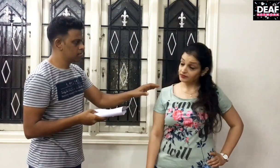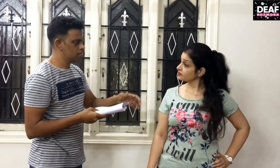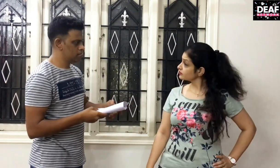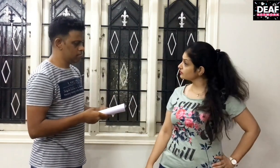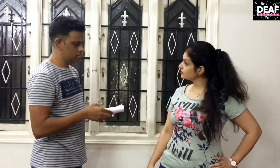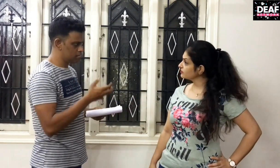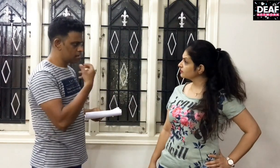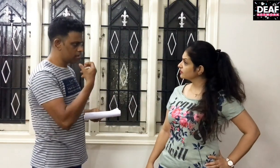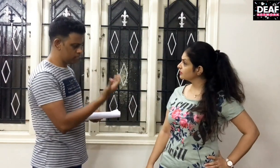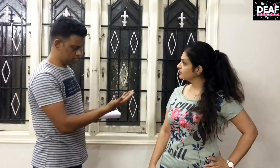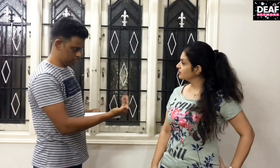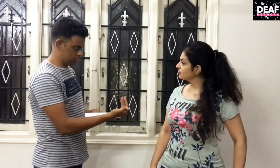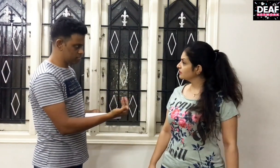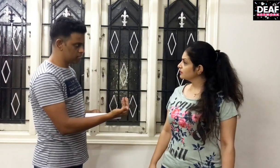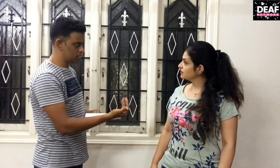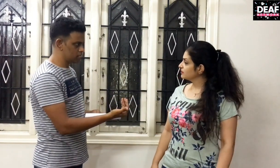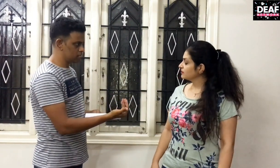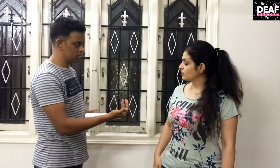Wait....Give back my iPhone